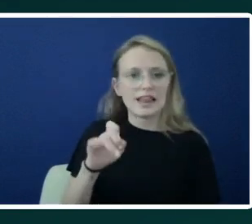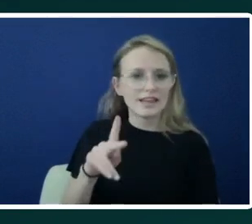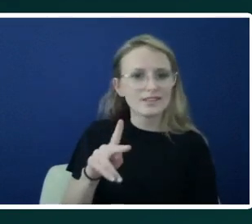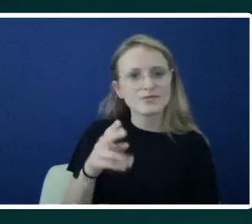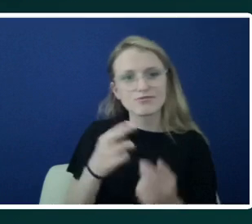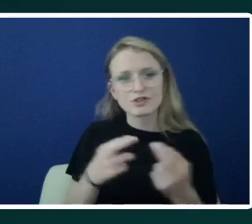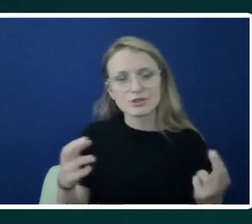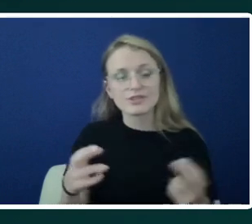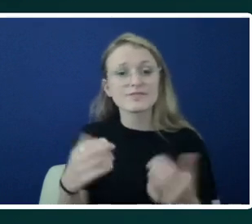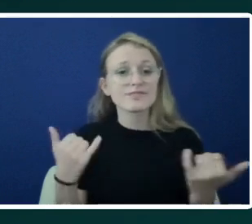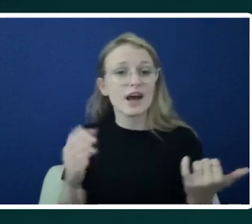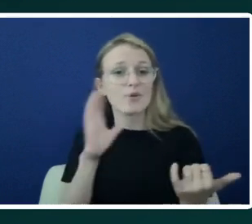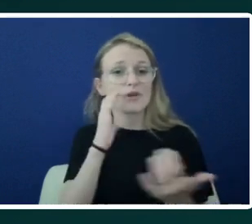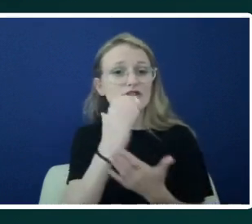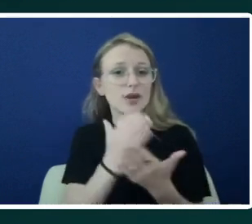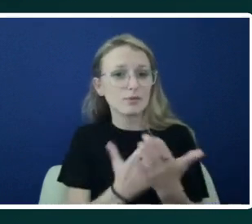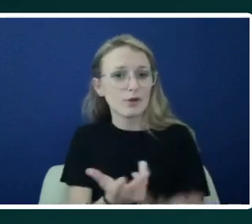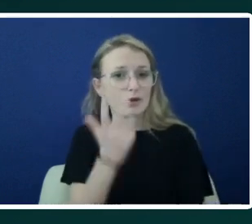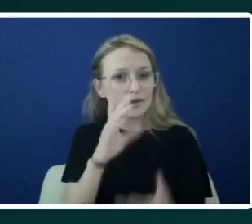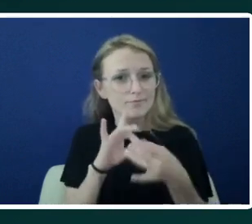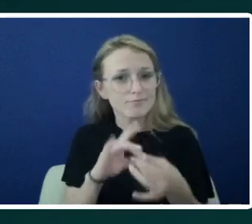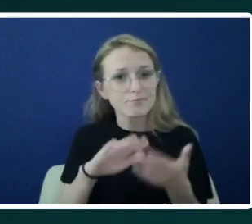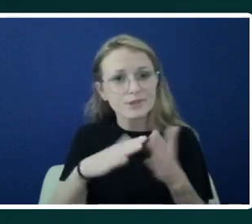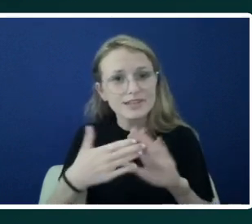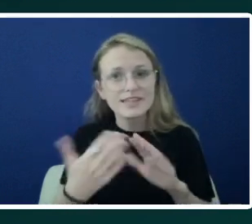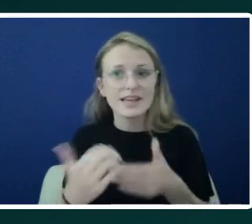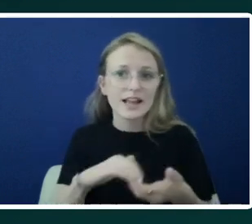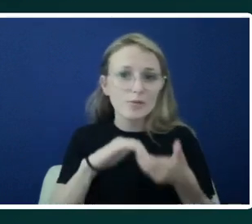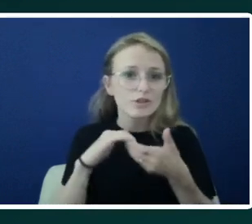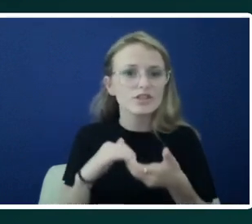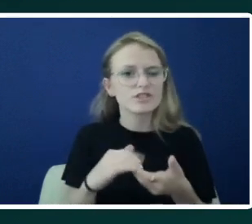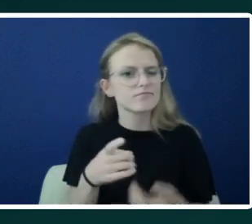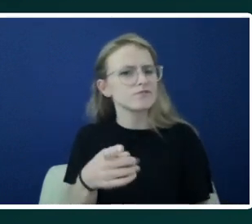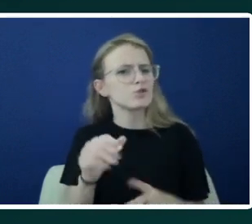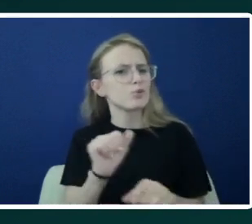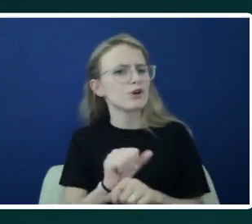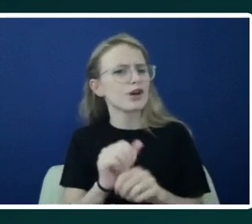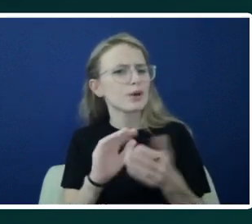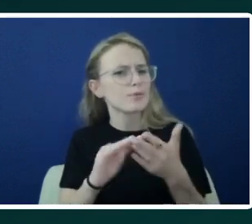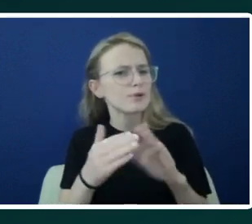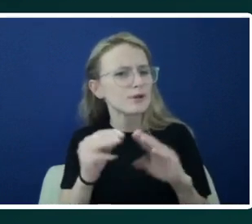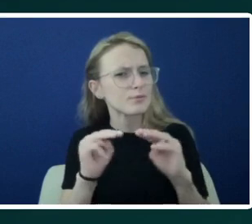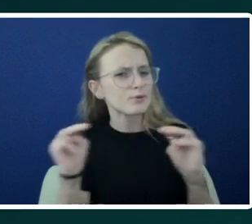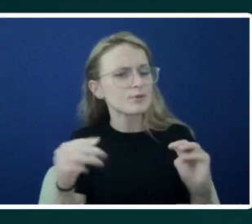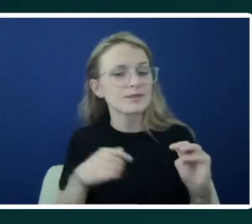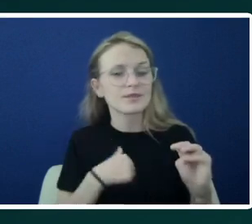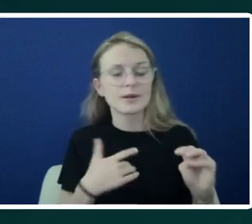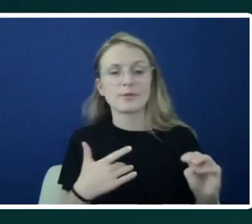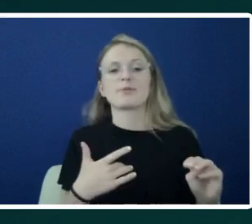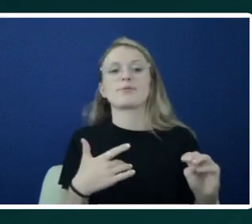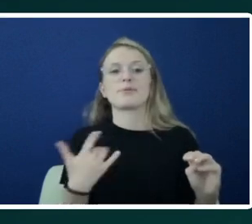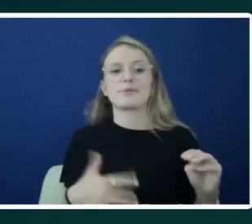collaboration. And you work at a community museum. And so, I'm really excited to hear about what role